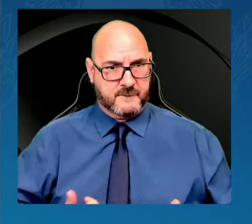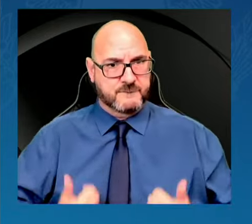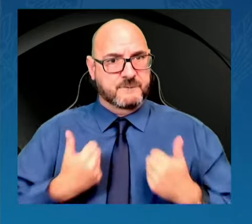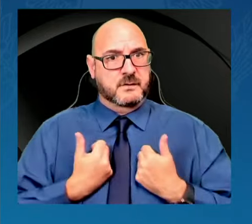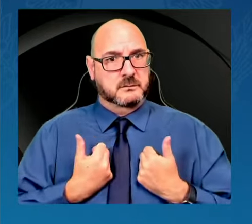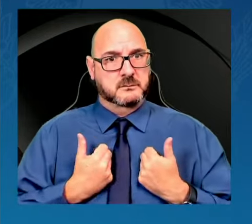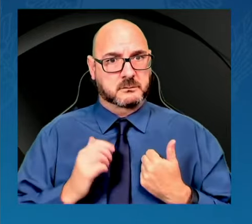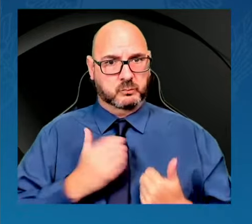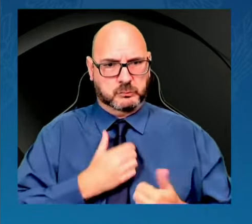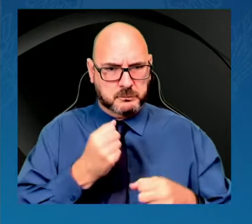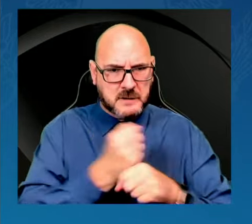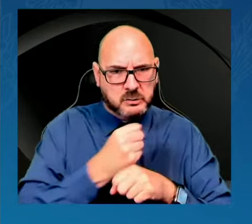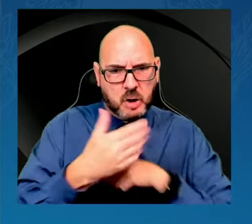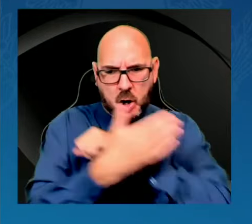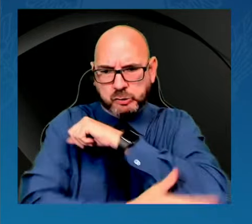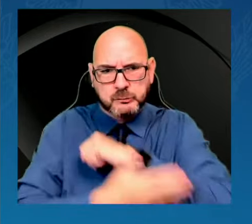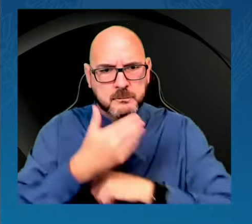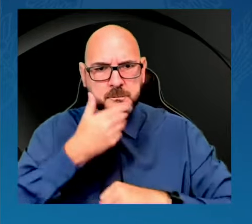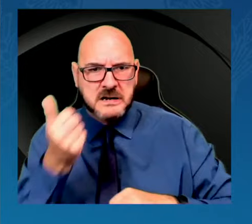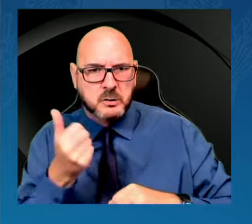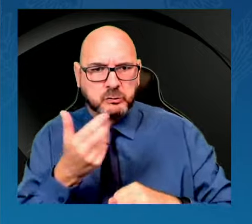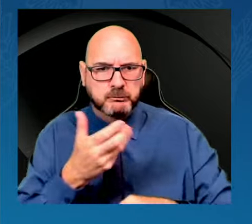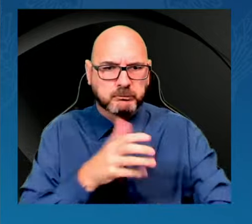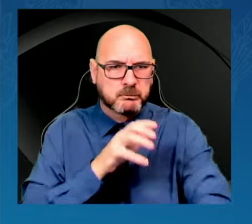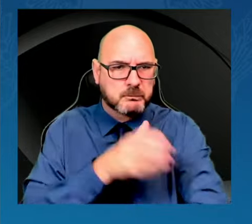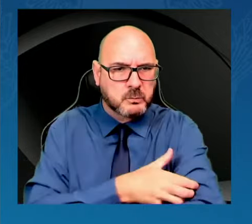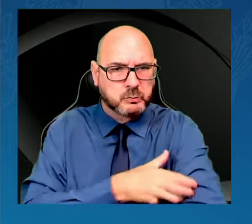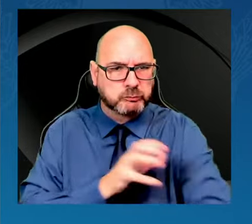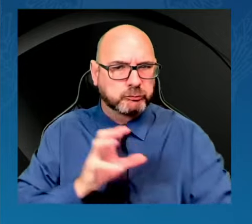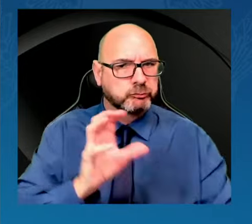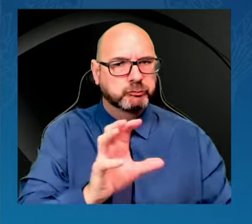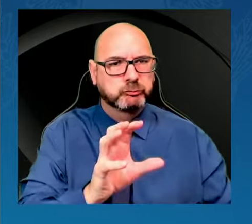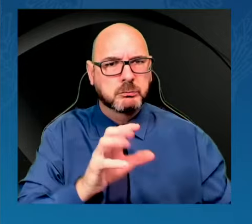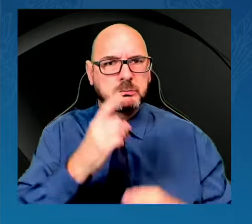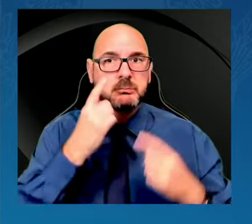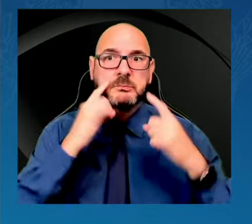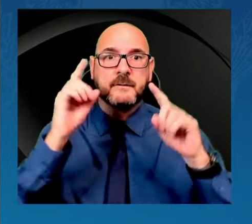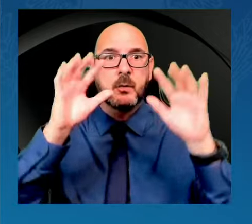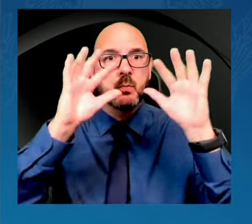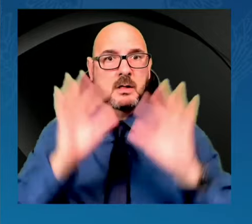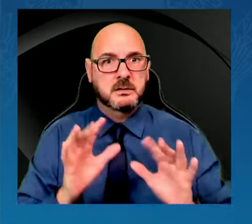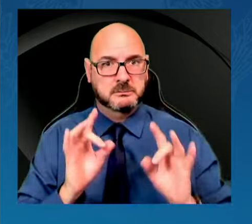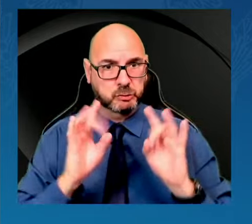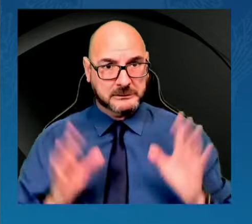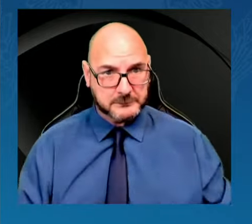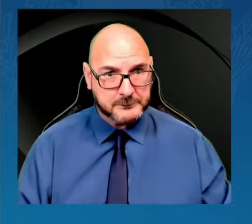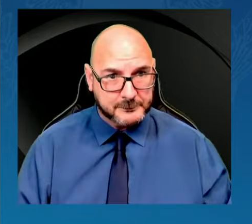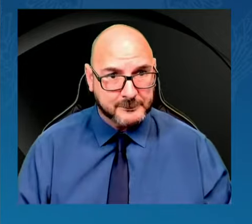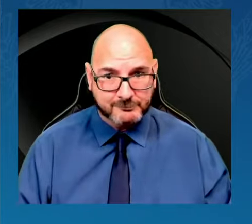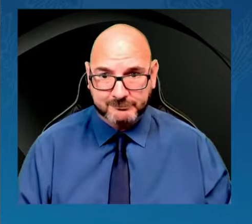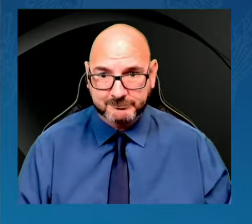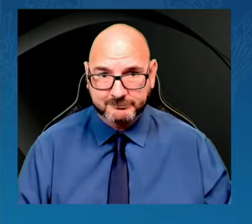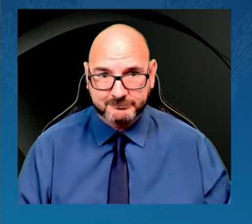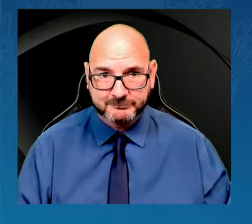in her fight in the climate crisis -- to address the climate crisis. From her landmark bills in the Senate on climate equity